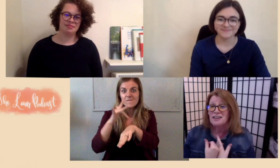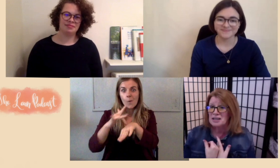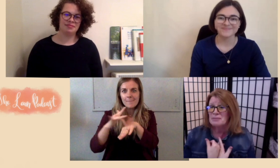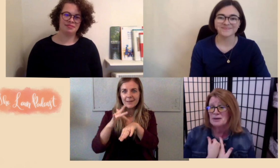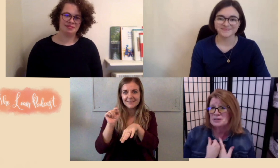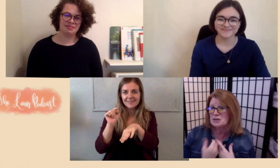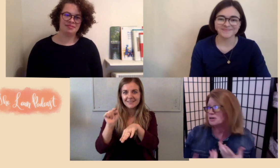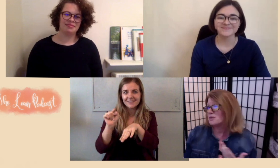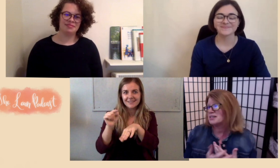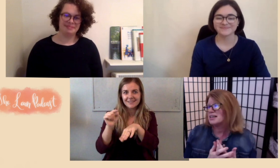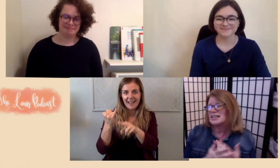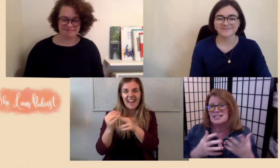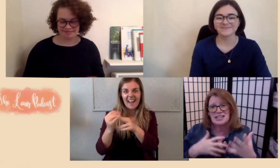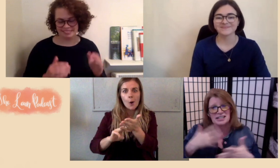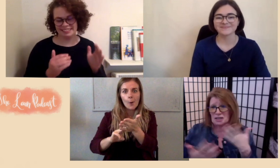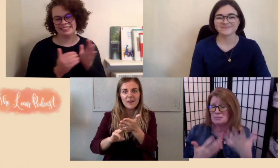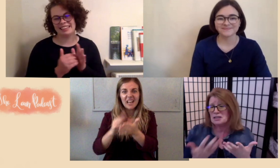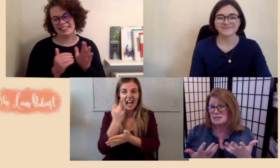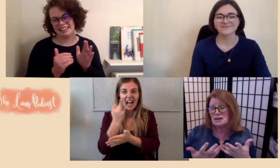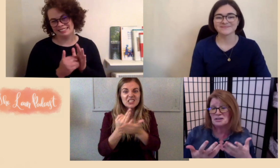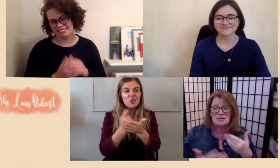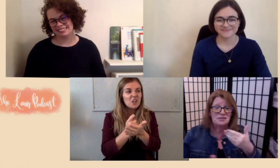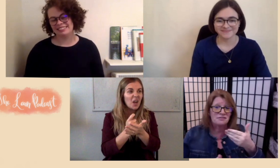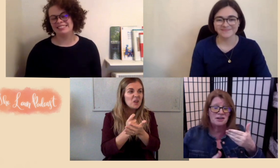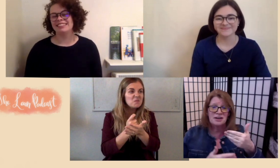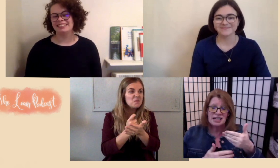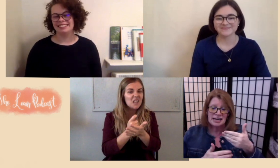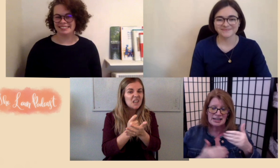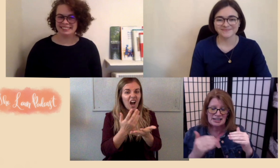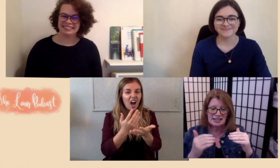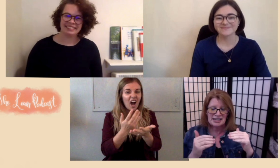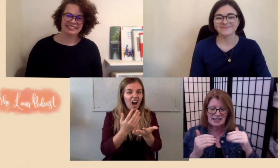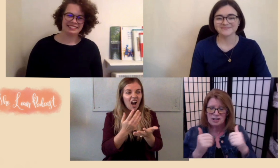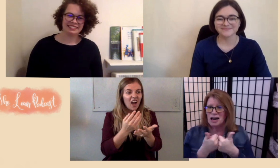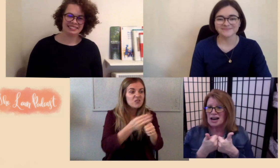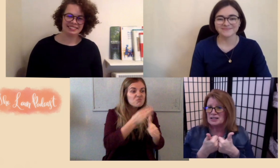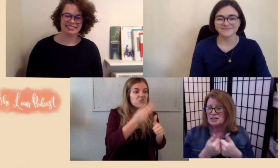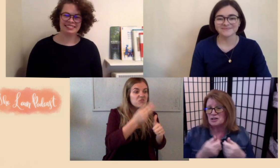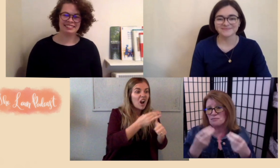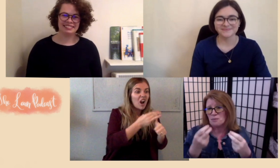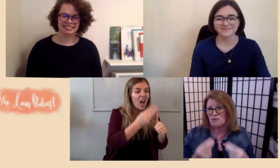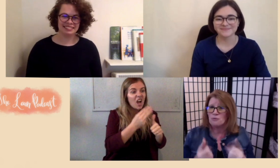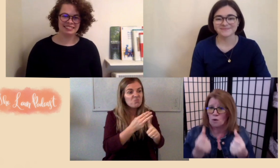when you go, "okay, let's think about what's about to. Let's do some prep work." It's like, "nah, let's show up and."